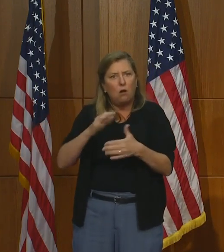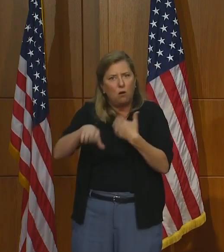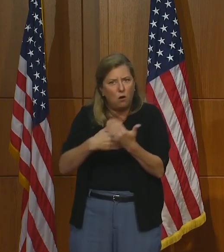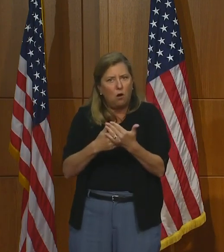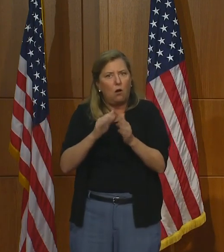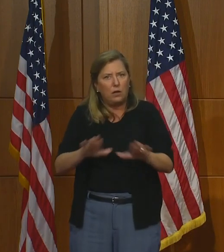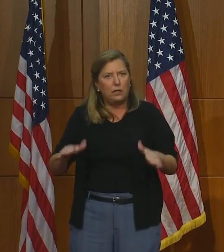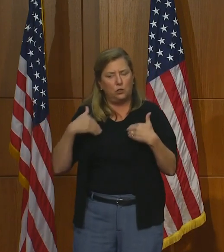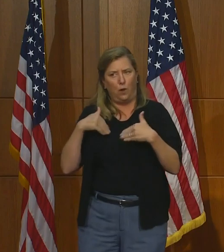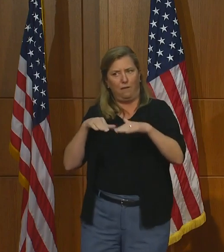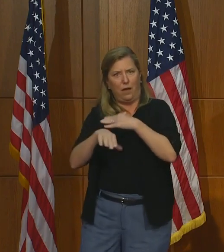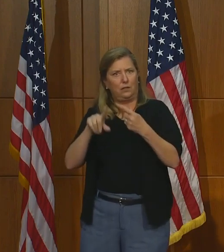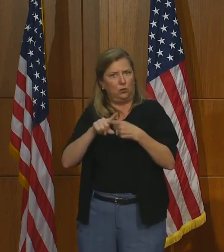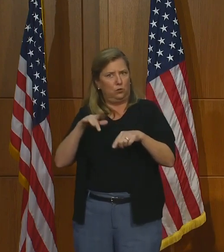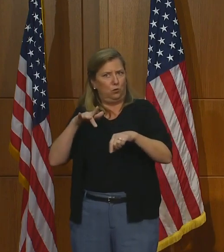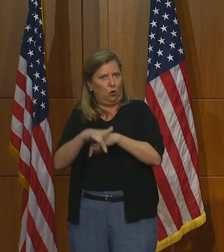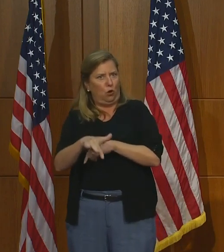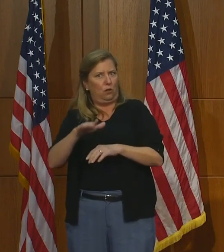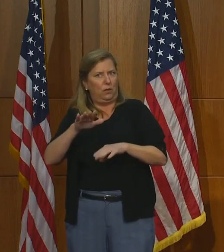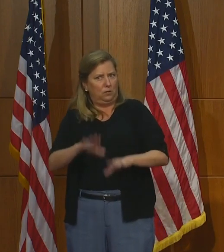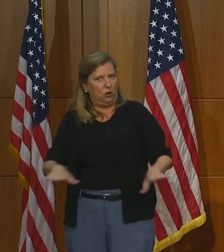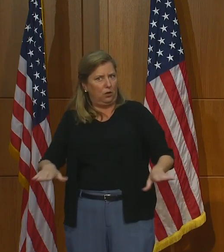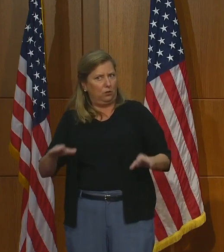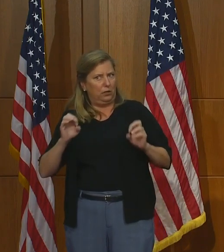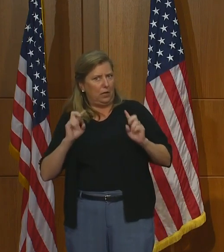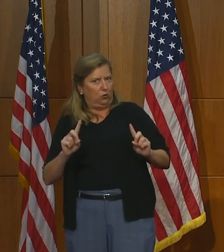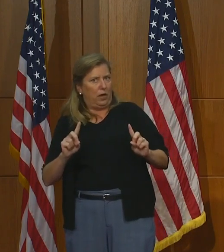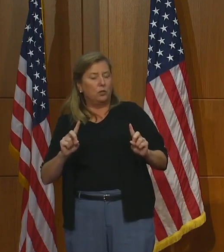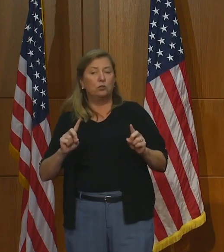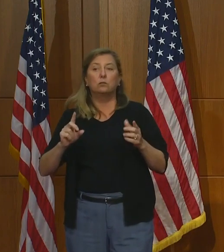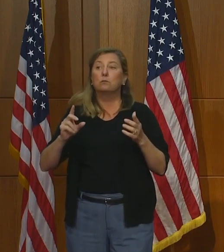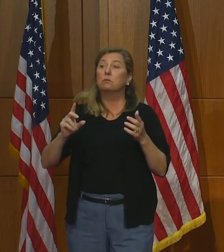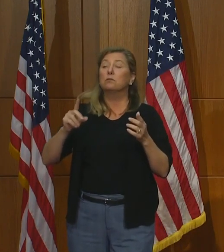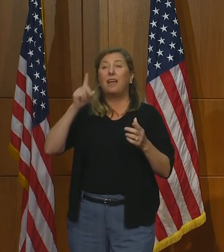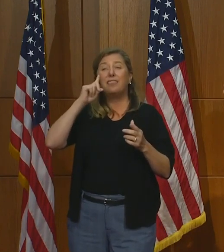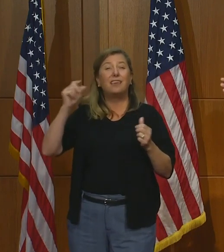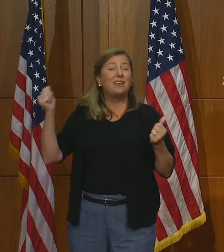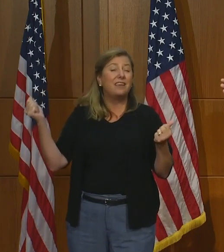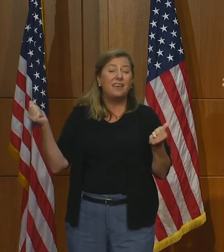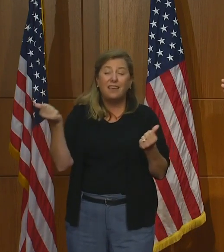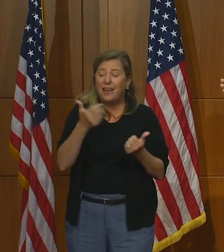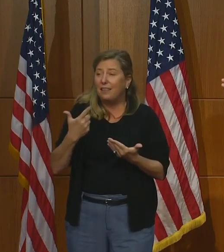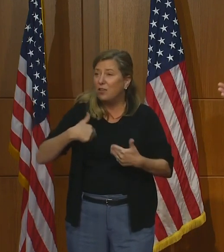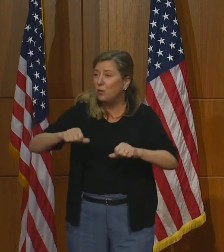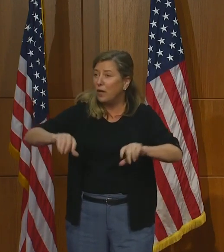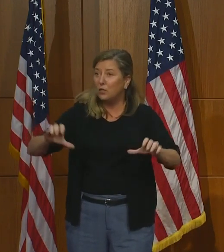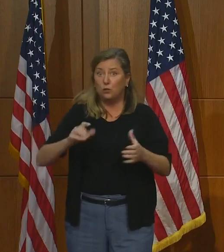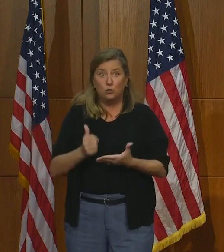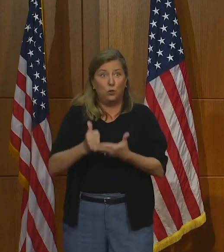THOSE THAT HAVE THE MEANS BUT ALL CHILDREN HAVE ACCESS TO EARLY CHILDHOOD EDUCATION AND I